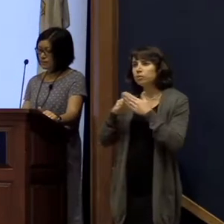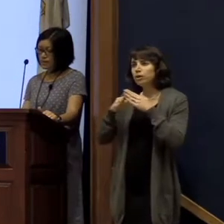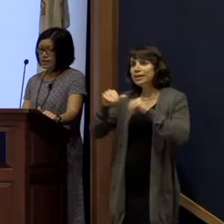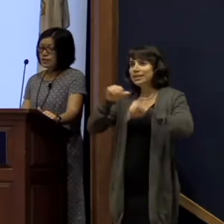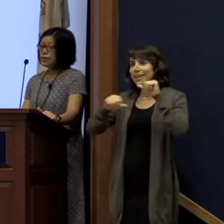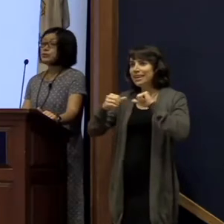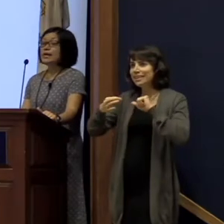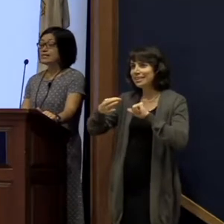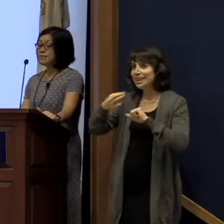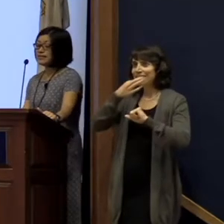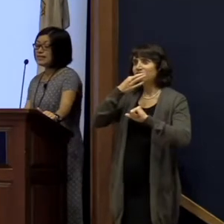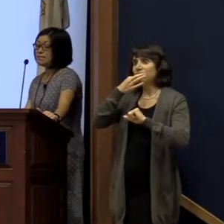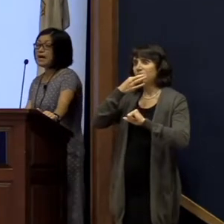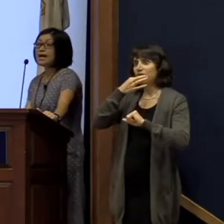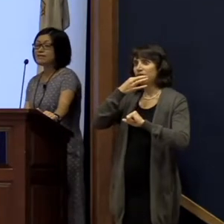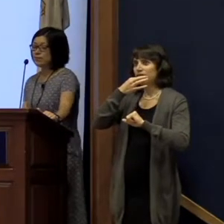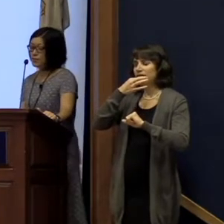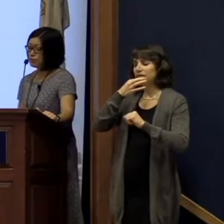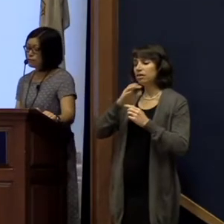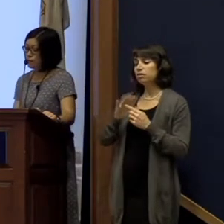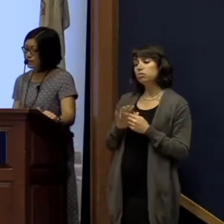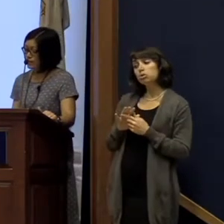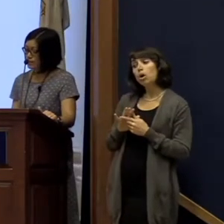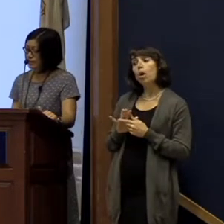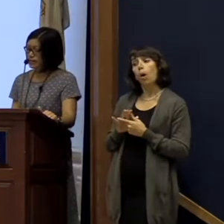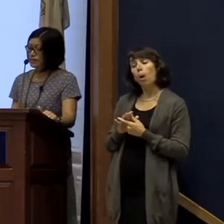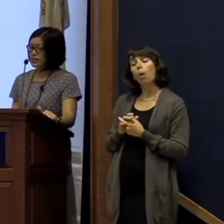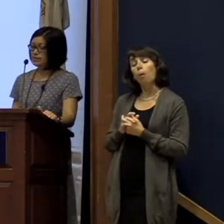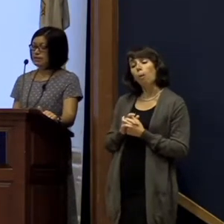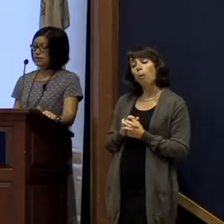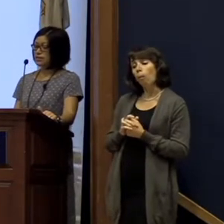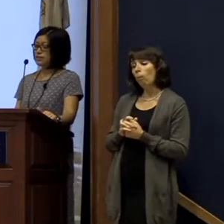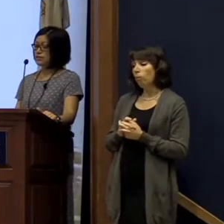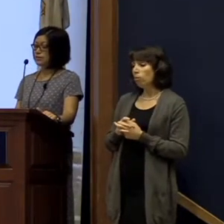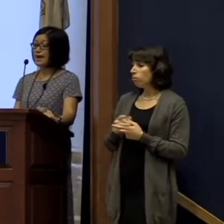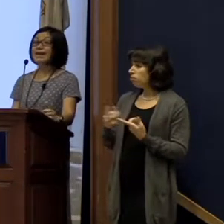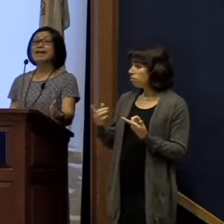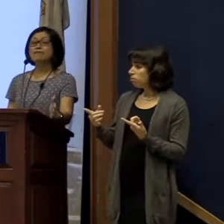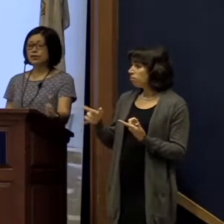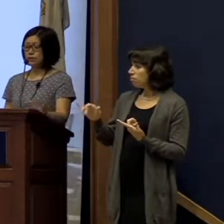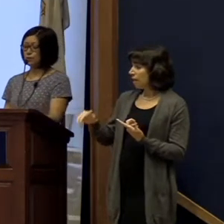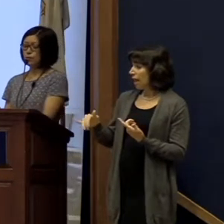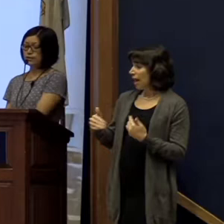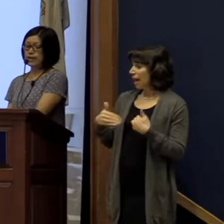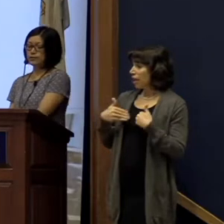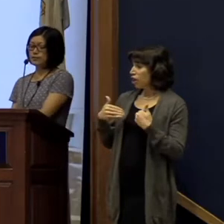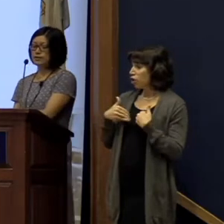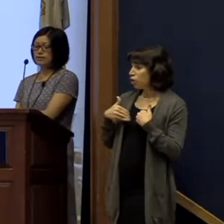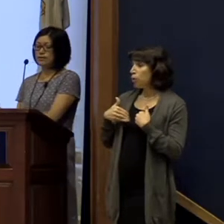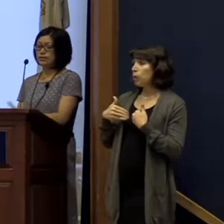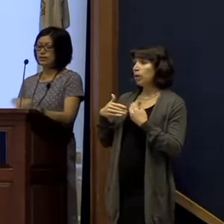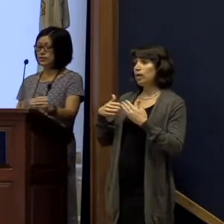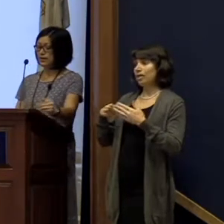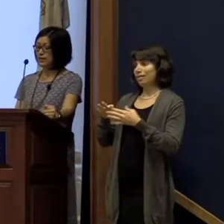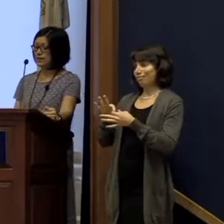So to explicitly mine for youth focus community-based knowledge that the youth can leverage towards equitable and consequential stem learning